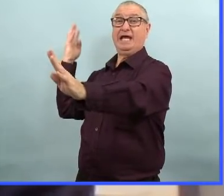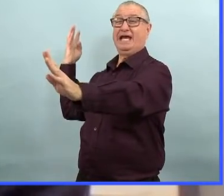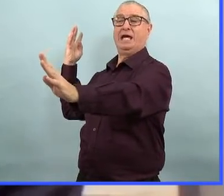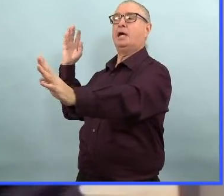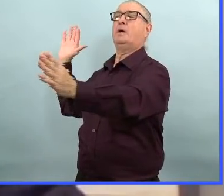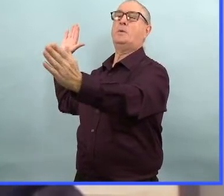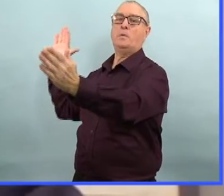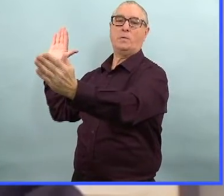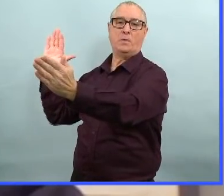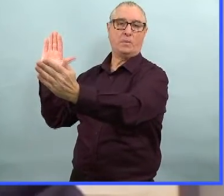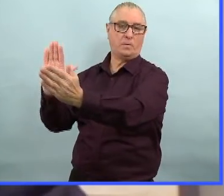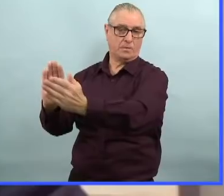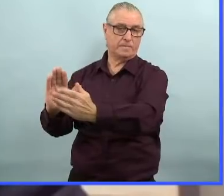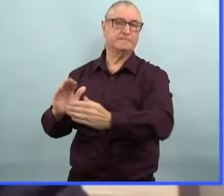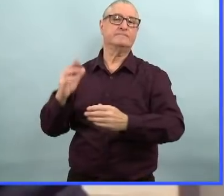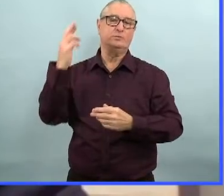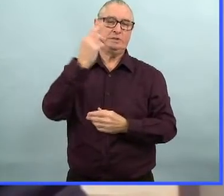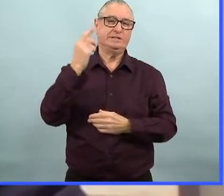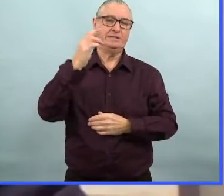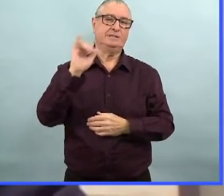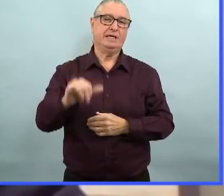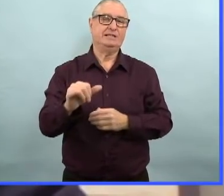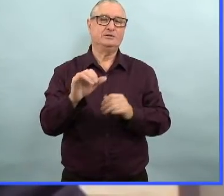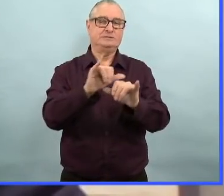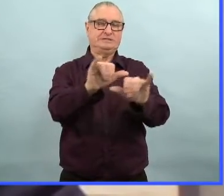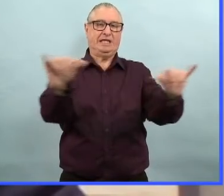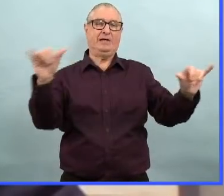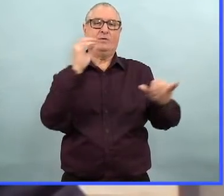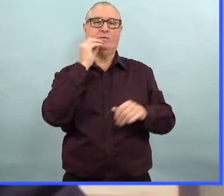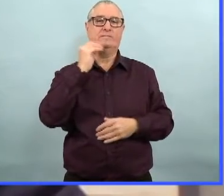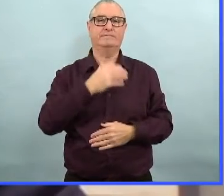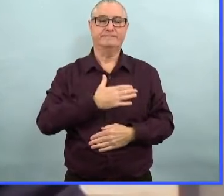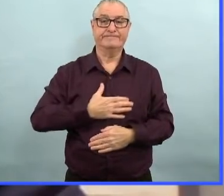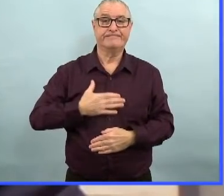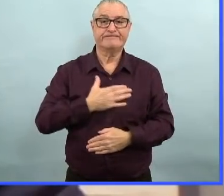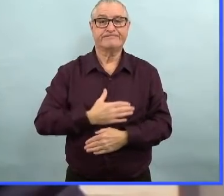of course people working in those critical sectors where it's important to rule out whether every